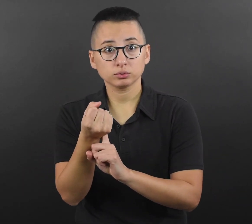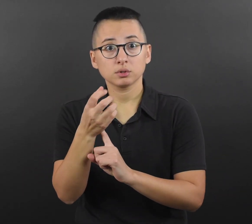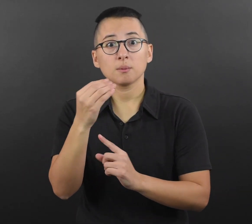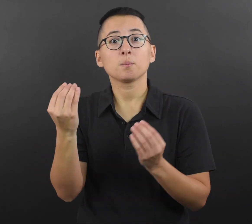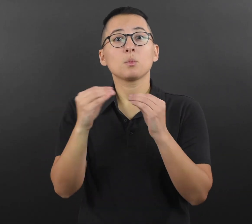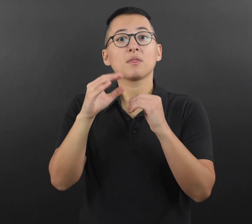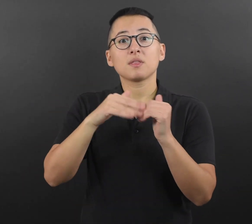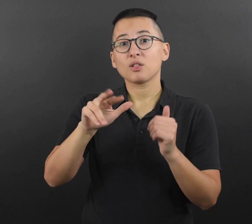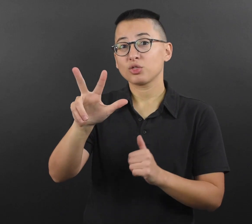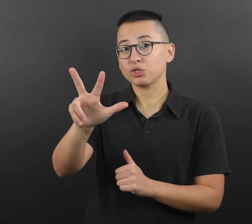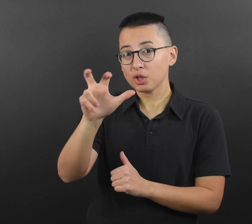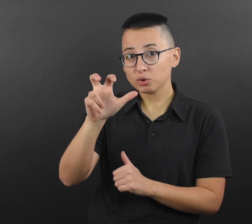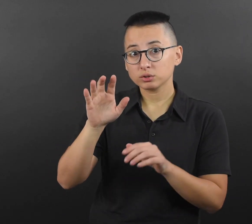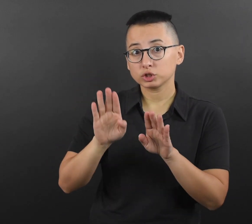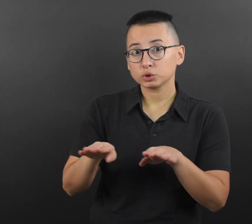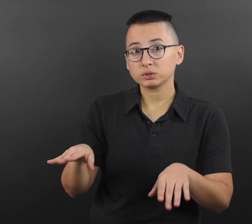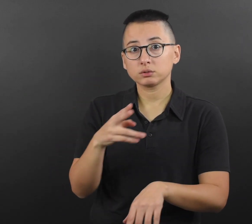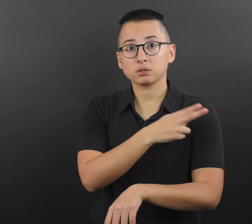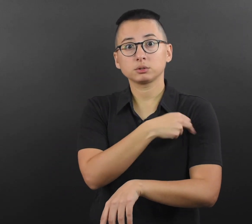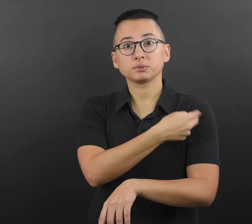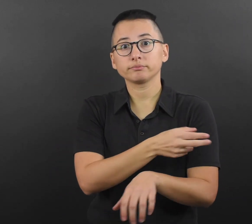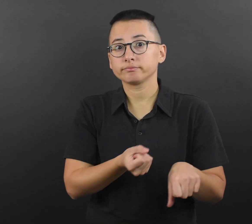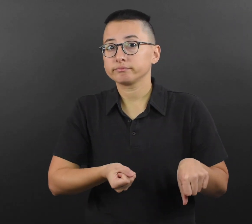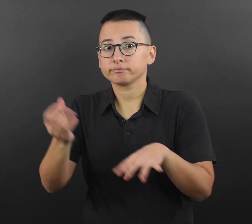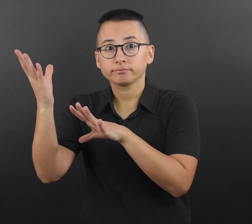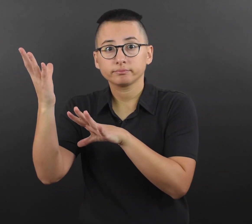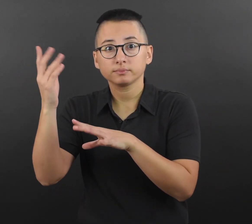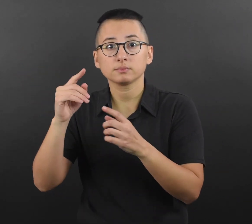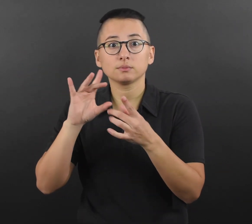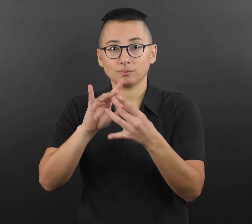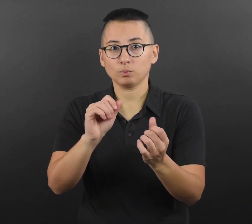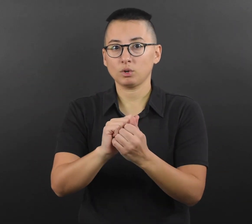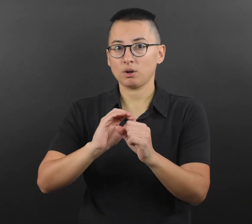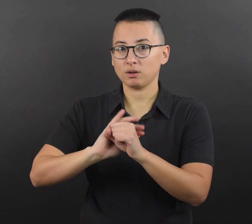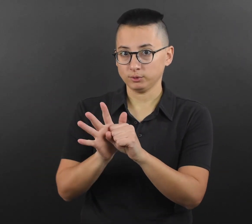than 300 child hospitalizations related to COVID-19 in Minnesota.